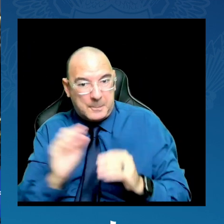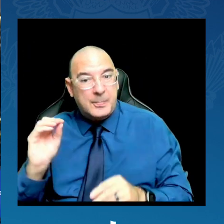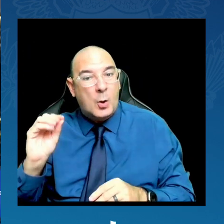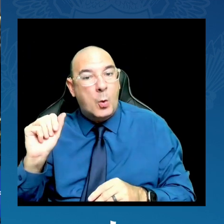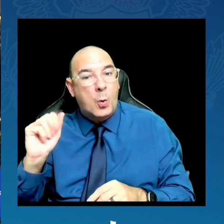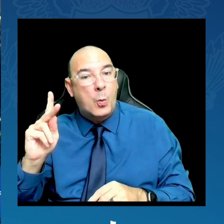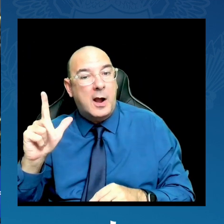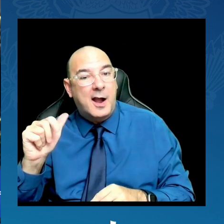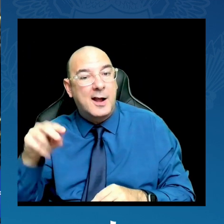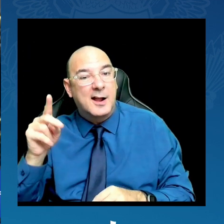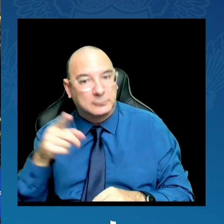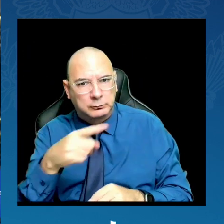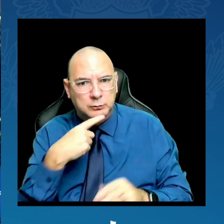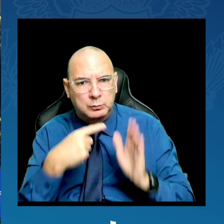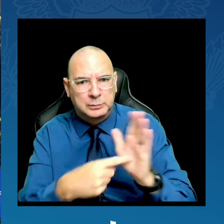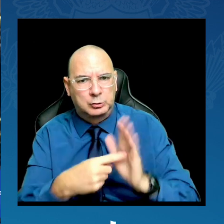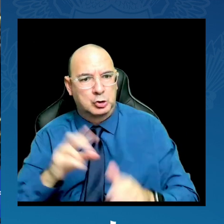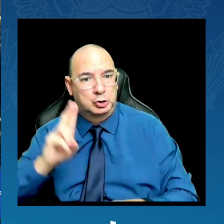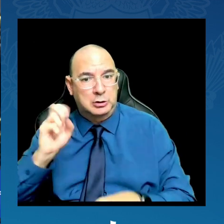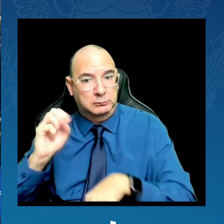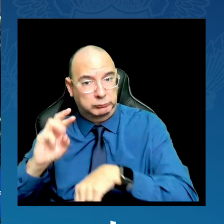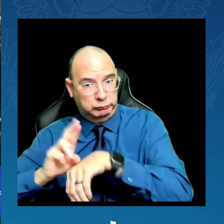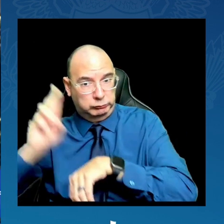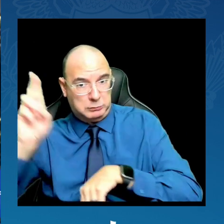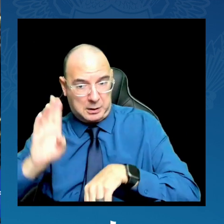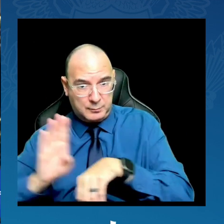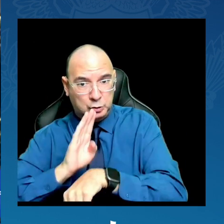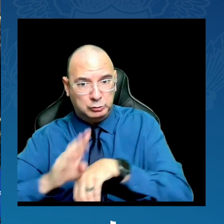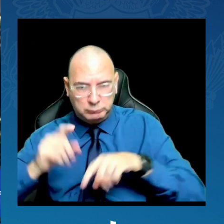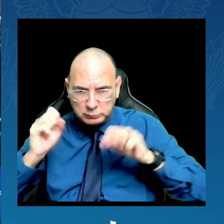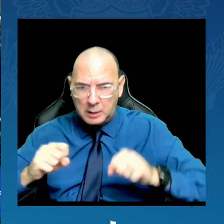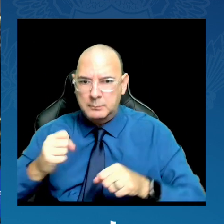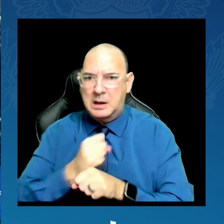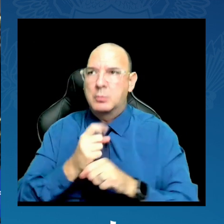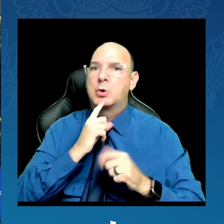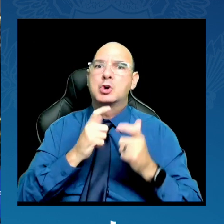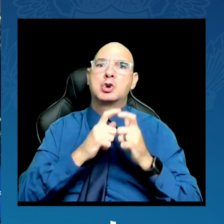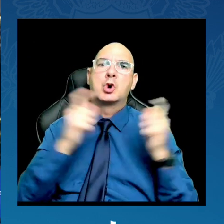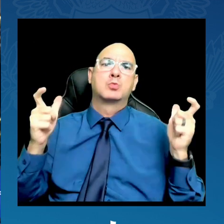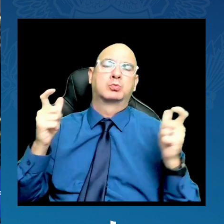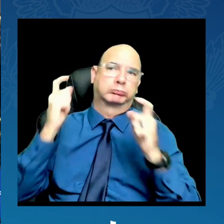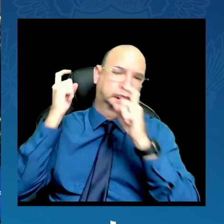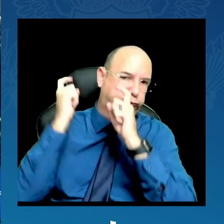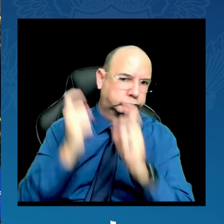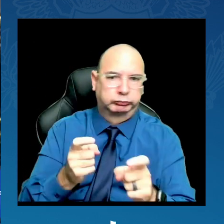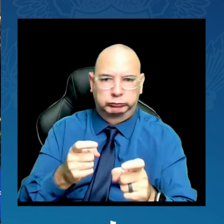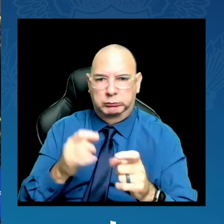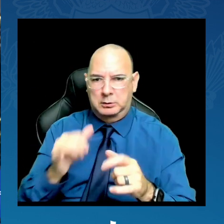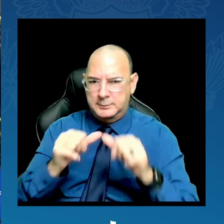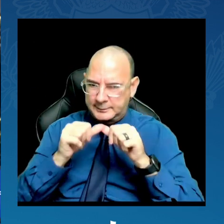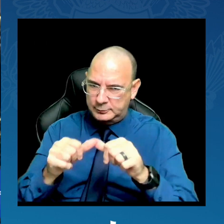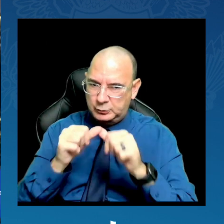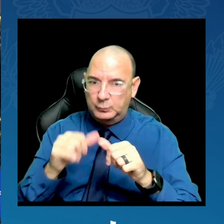can make a huge contribution to sustainable exploration and use of outer space. And we will be working at the State Department